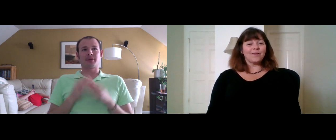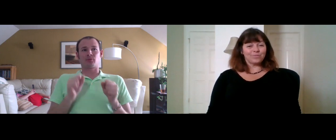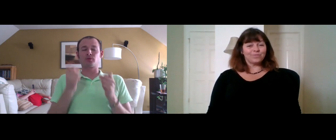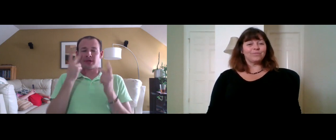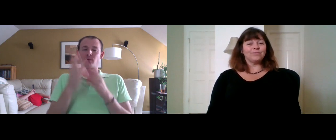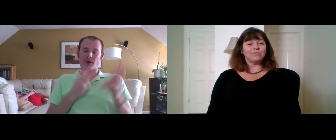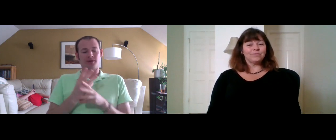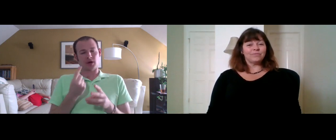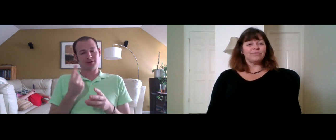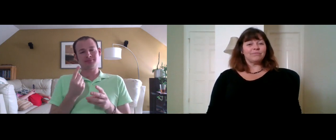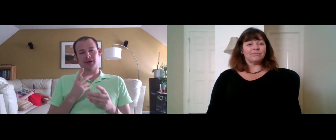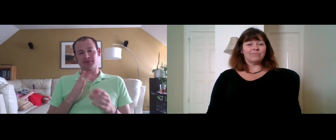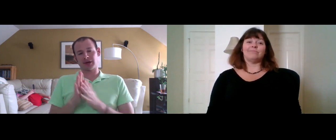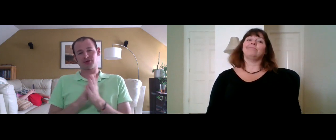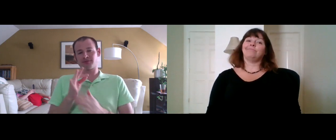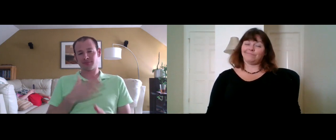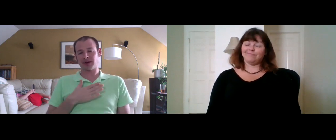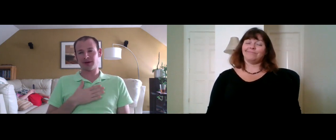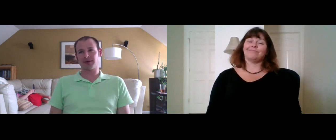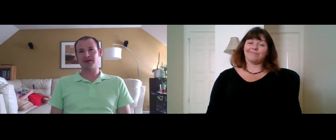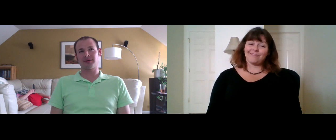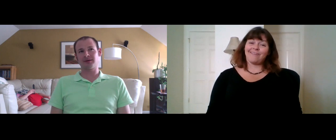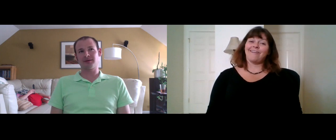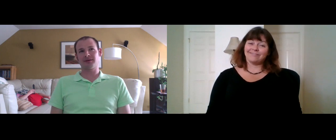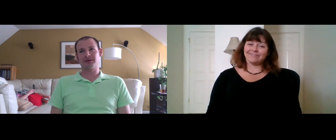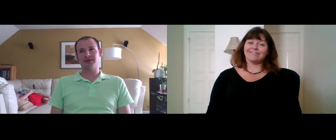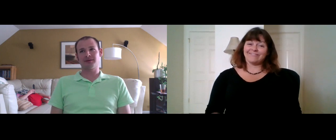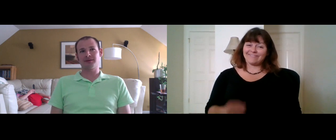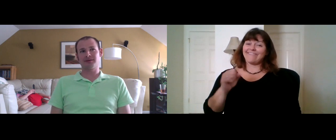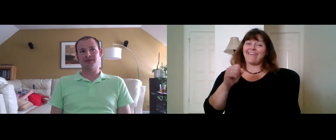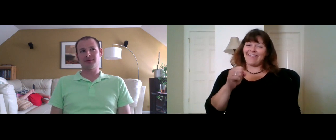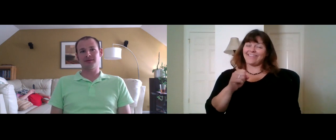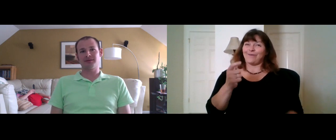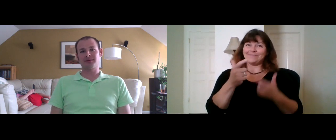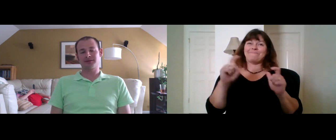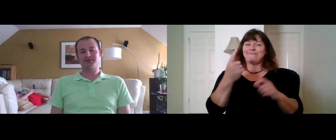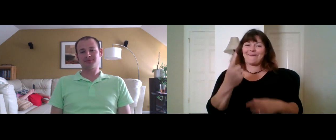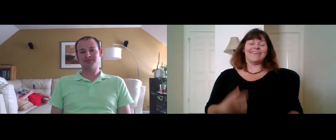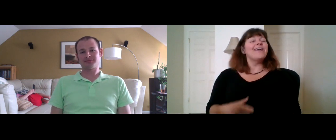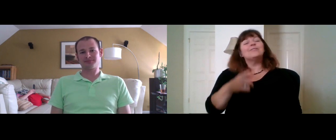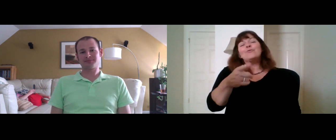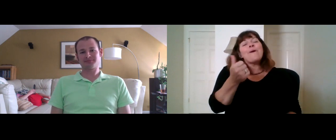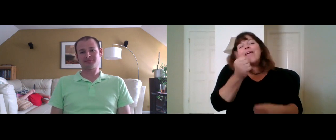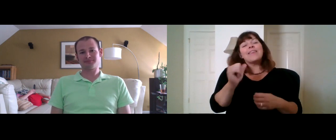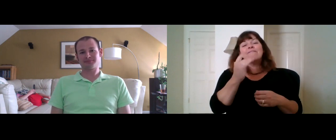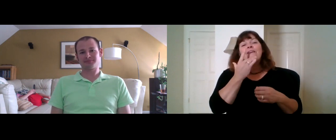To see more of the world, that's a passion of mine Yeah, that's a big one